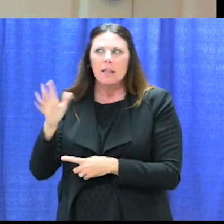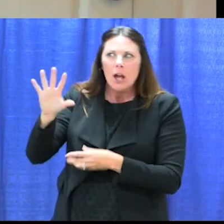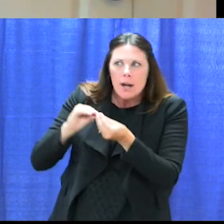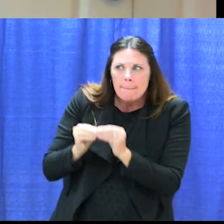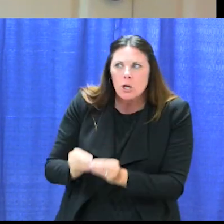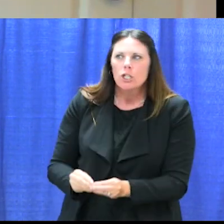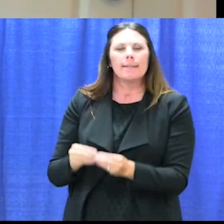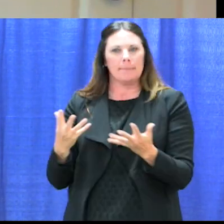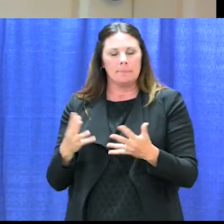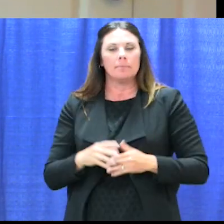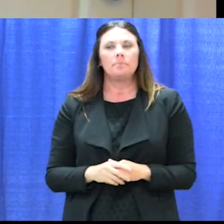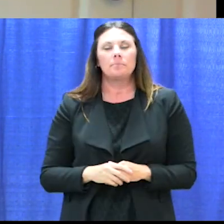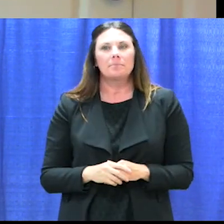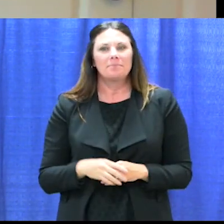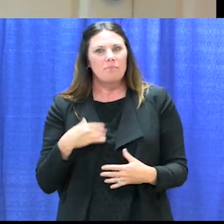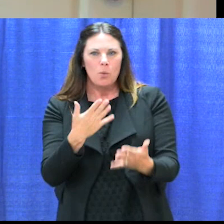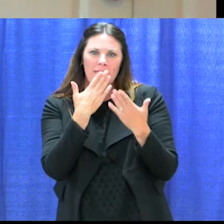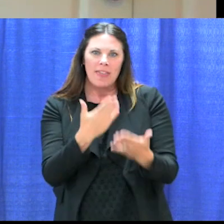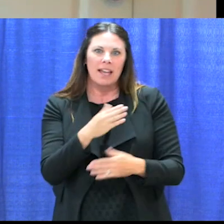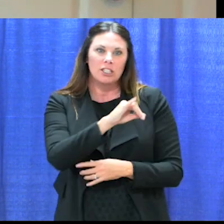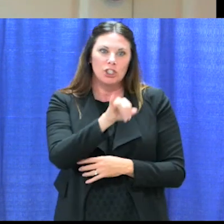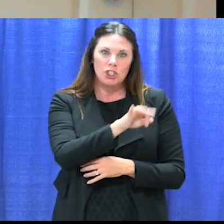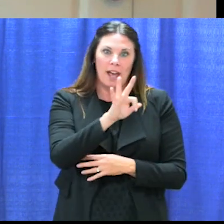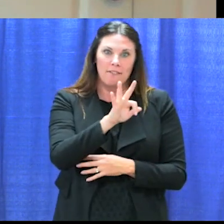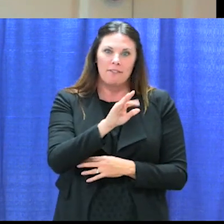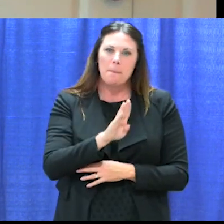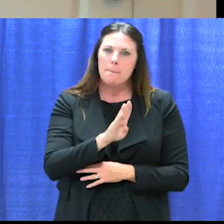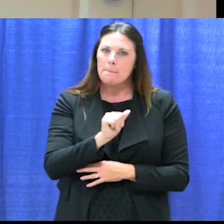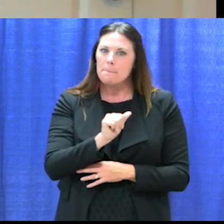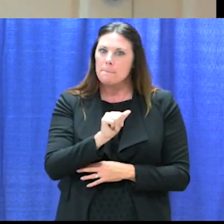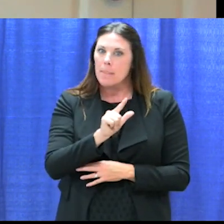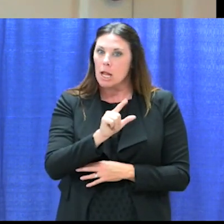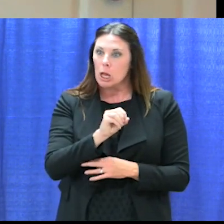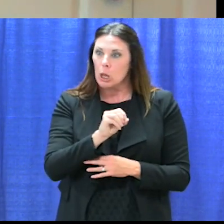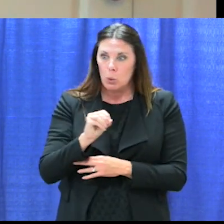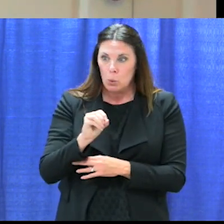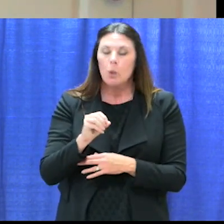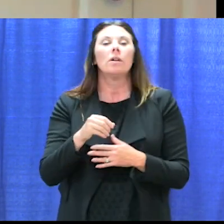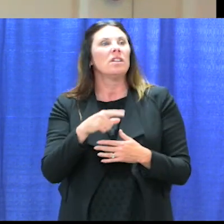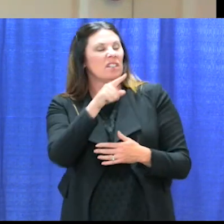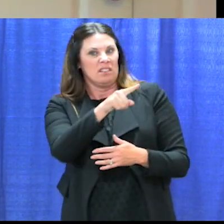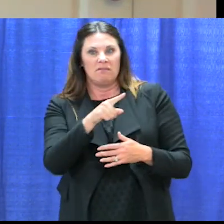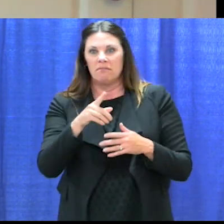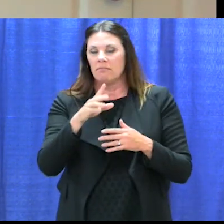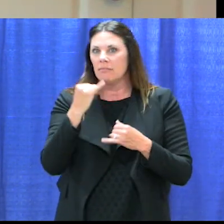I want to thank Geoff Belleau and Mary Nicely at the Department of Education for their support and partnership and getting these initiatives off the ground.